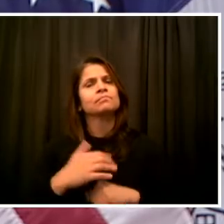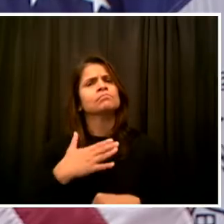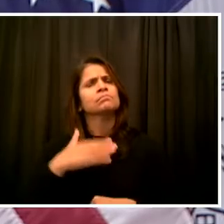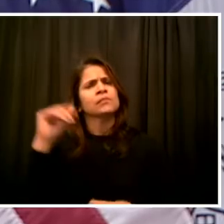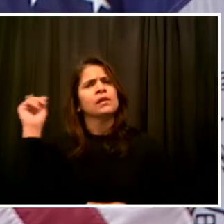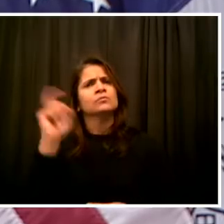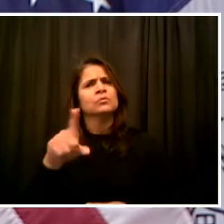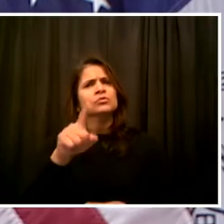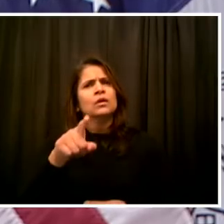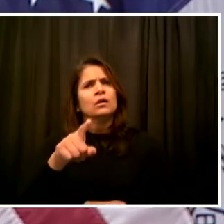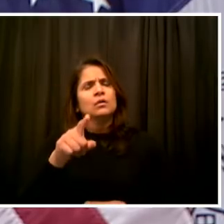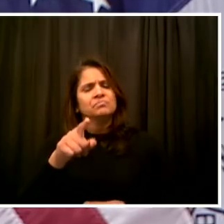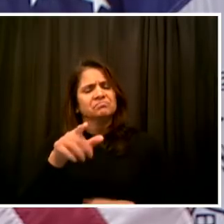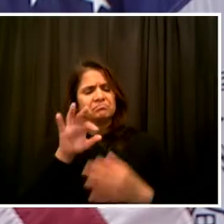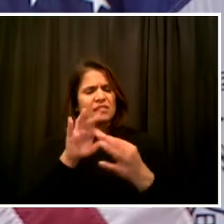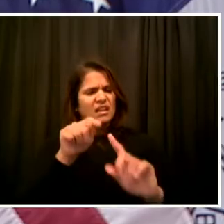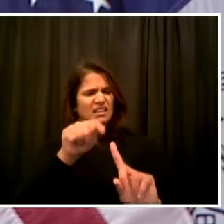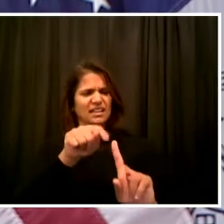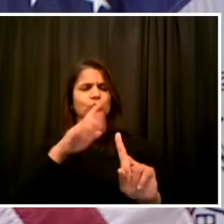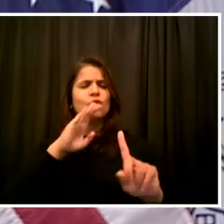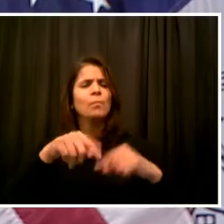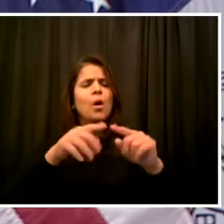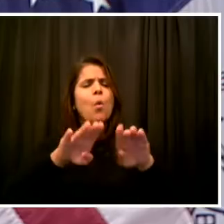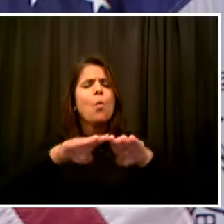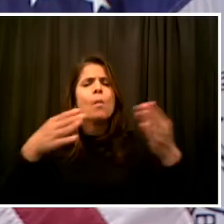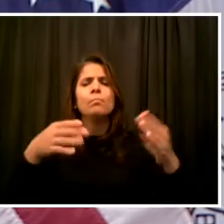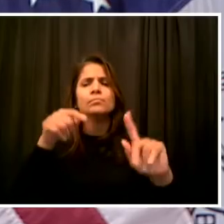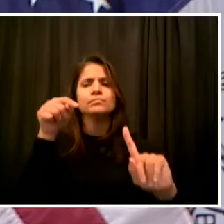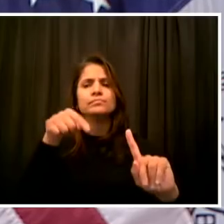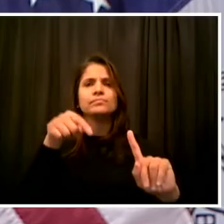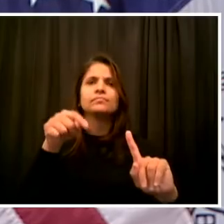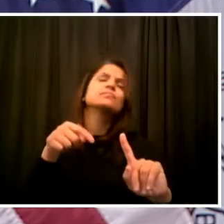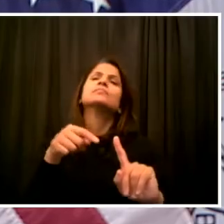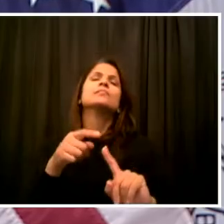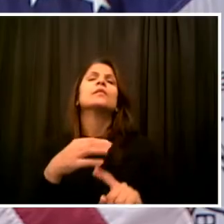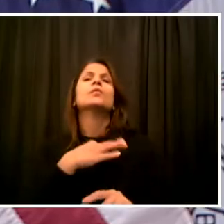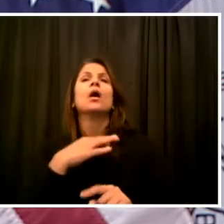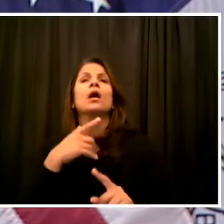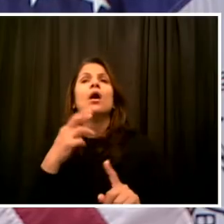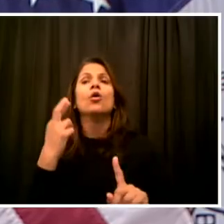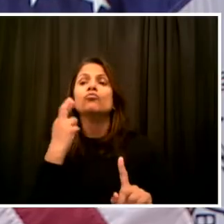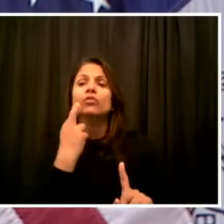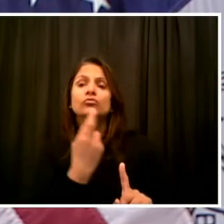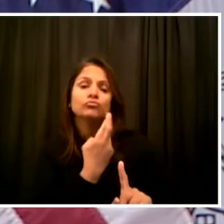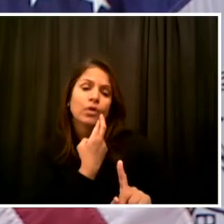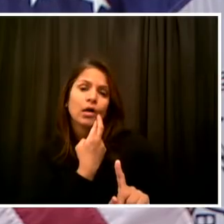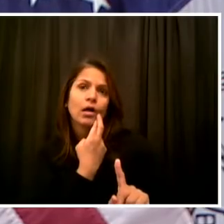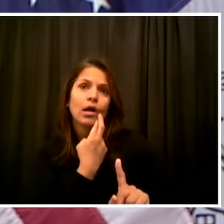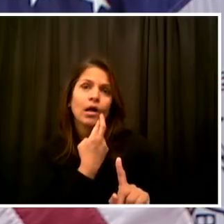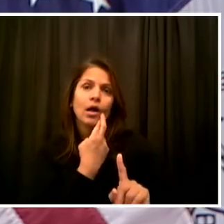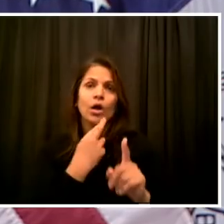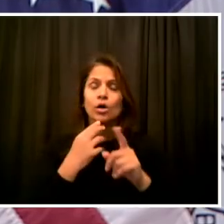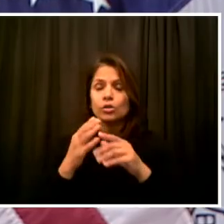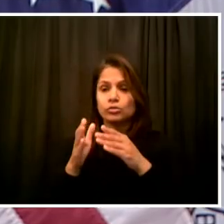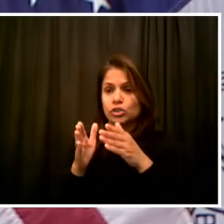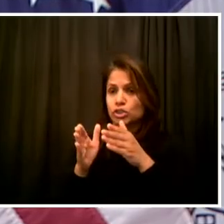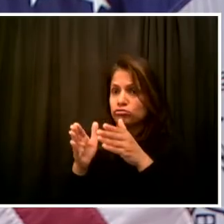HAS TO DO AGAIN WITH KIND OF WHERE JAMES WAS GOING WITH REOPENING. I'M WONDERINGA S FAR AS